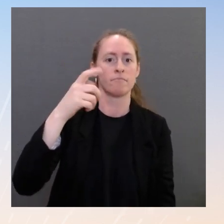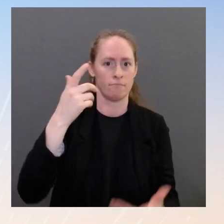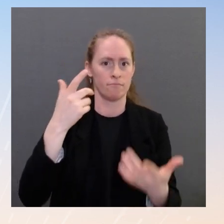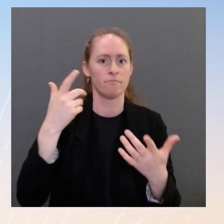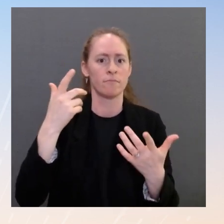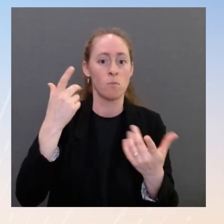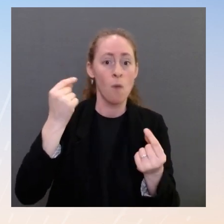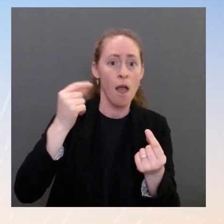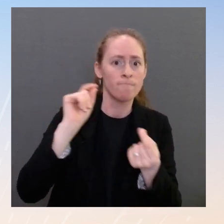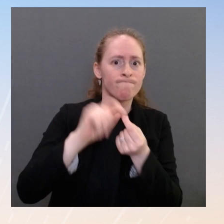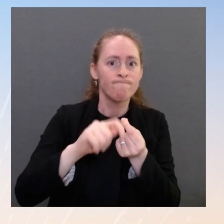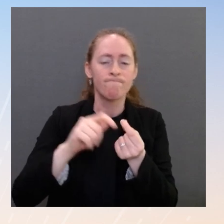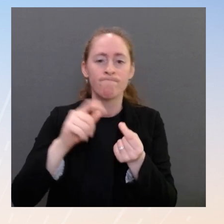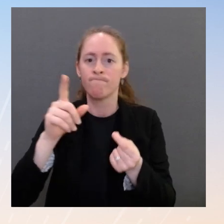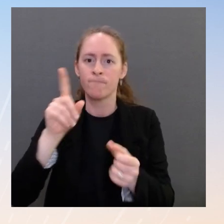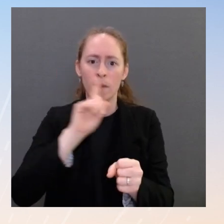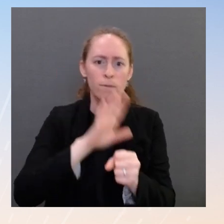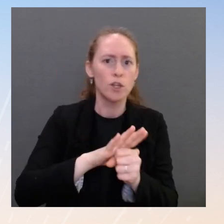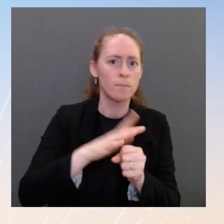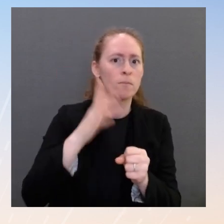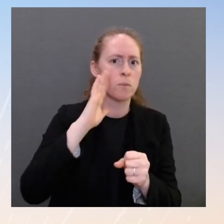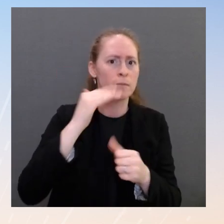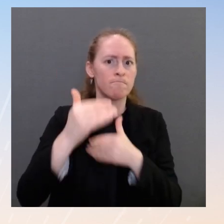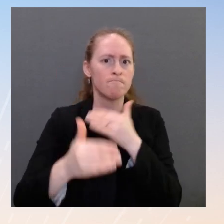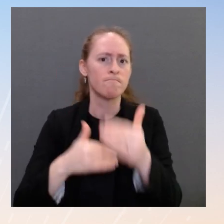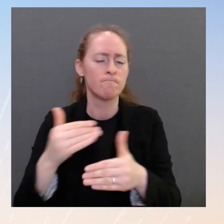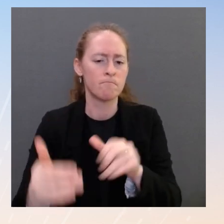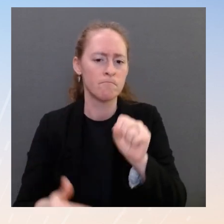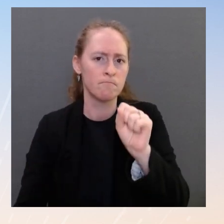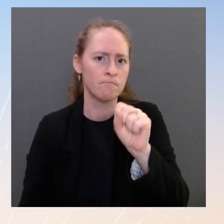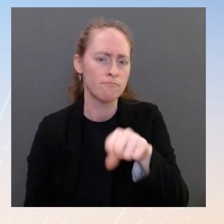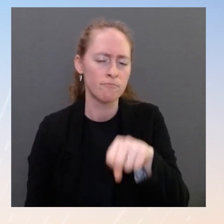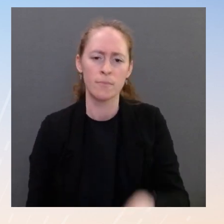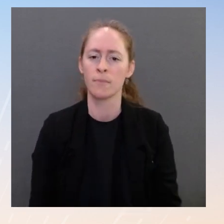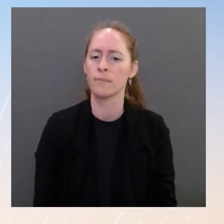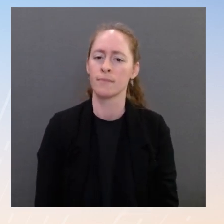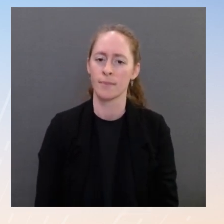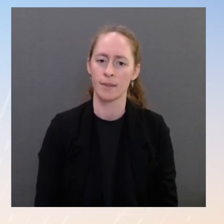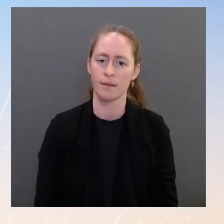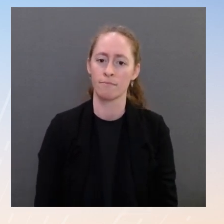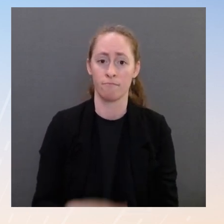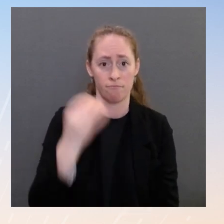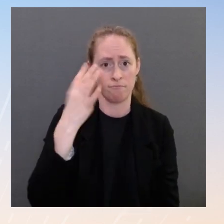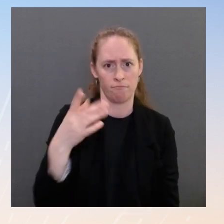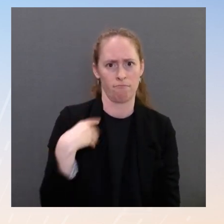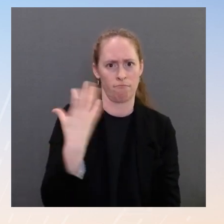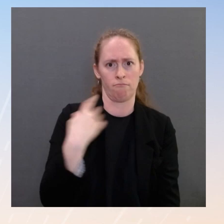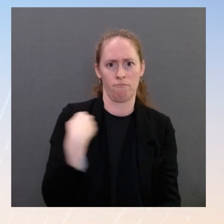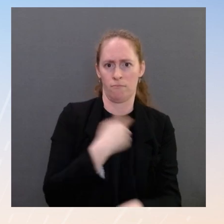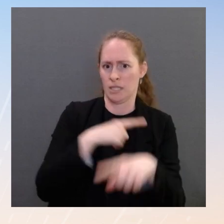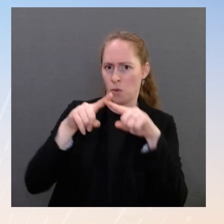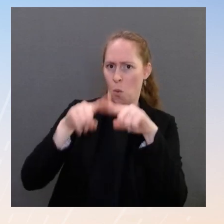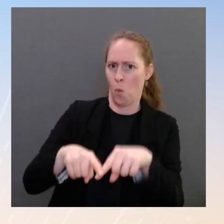and we'll invite him -- he would note is that he has an incredible team he works with who helps put together